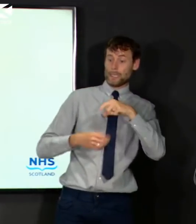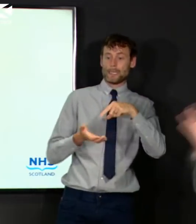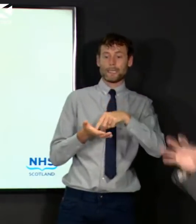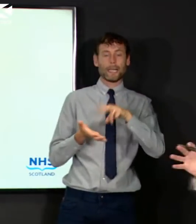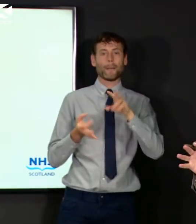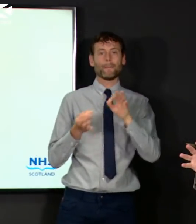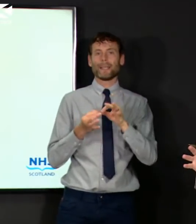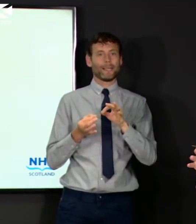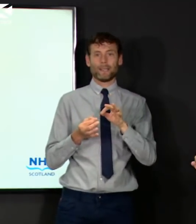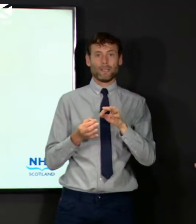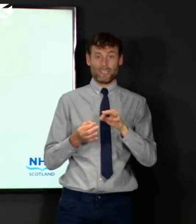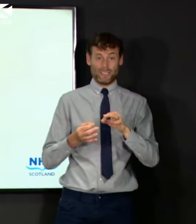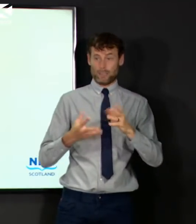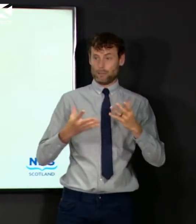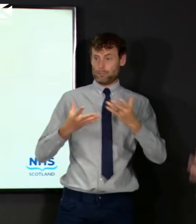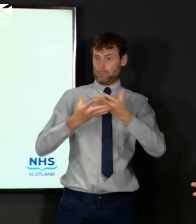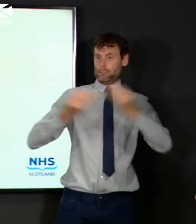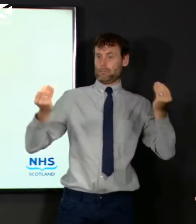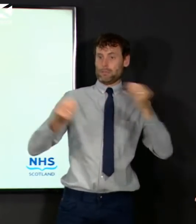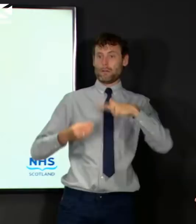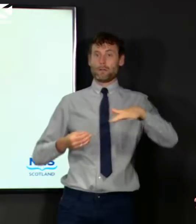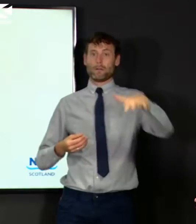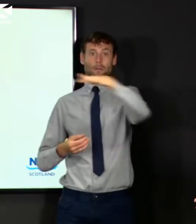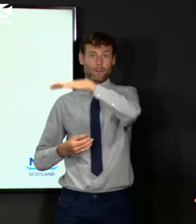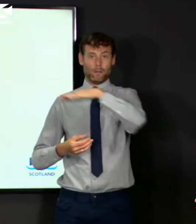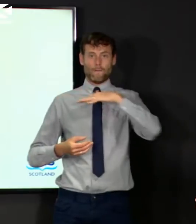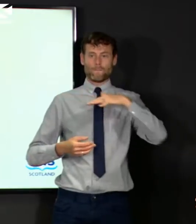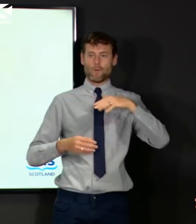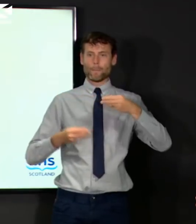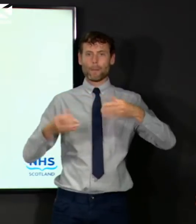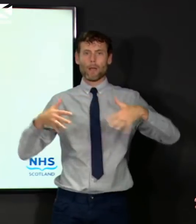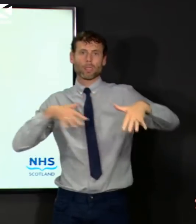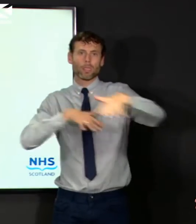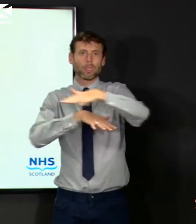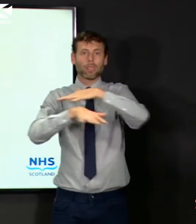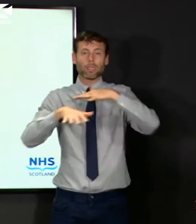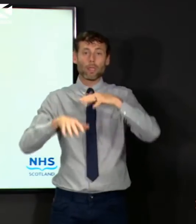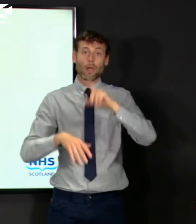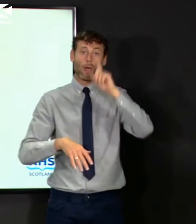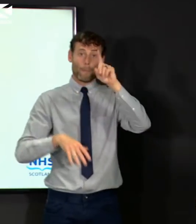general circulation. But around the world tuberculosis is nowhere near eradicated. It